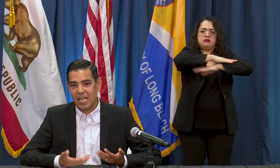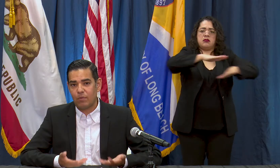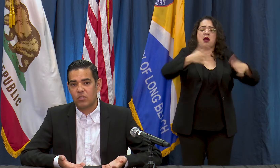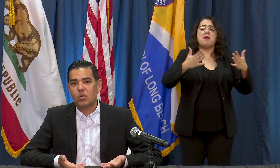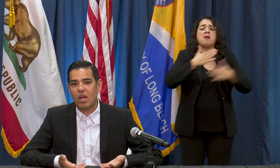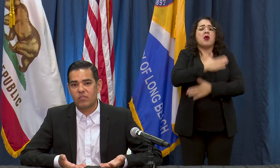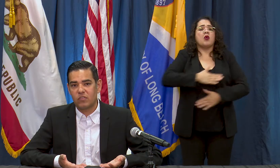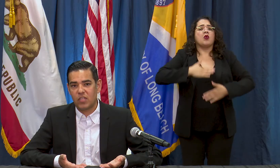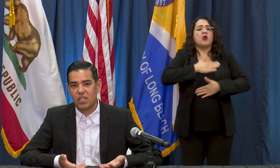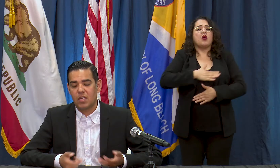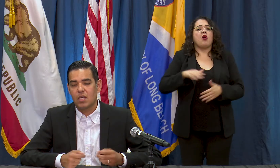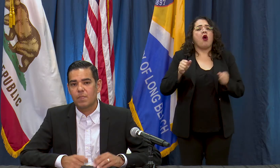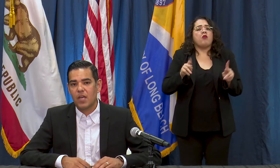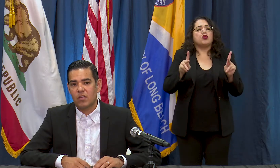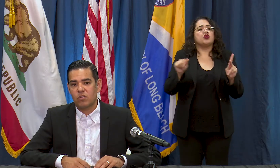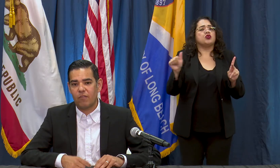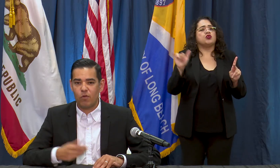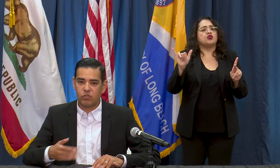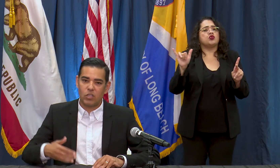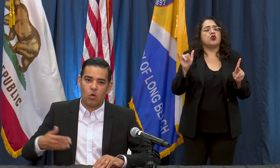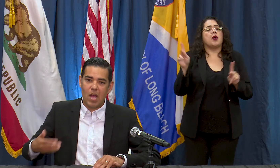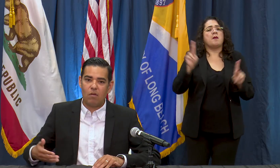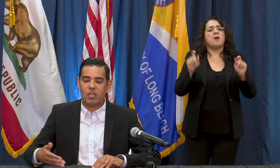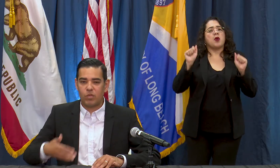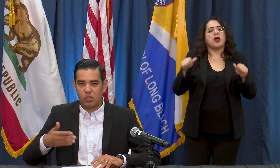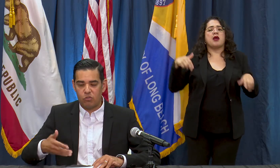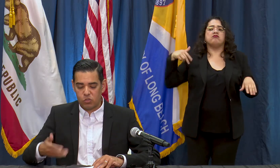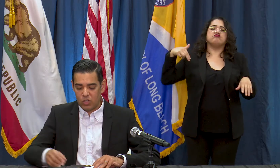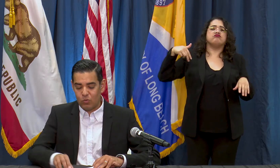neighborhoods across the city so that folks can go out as we close streets. We